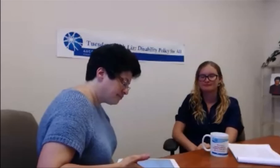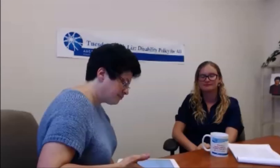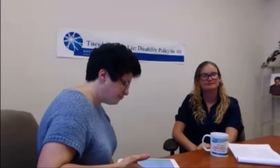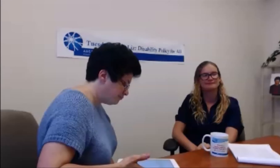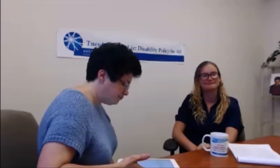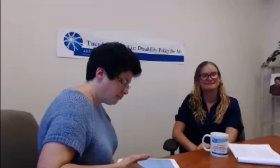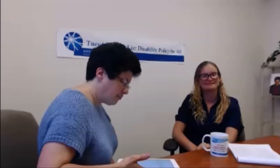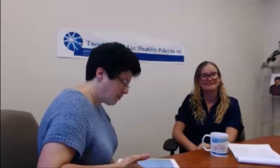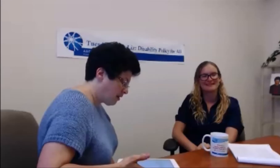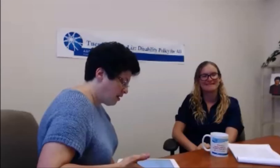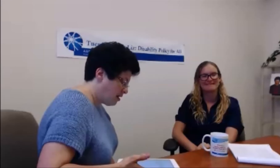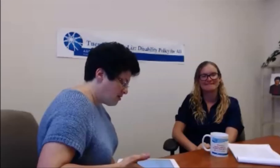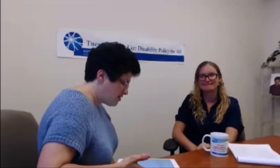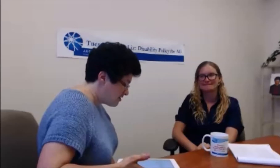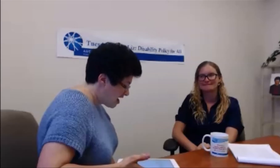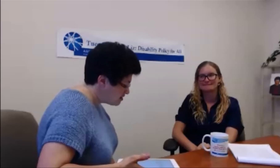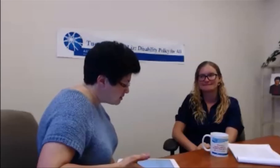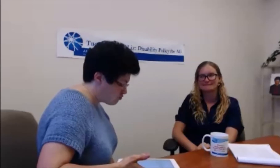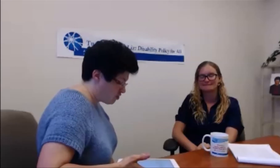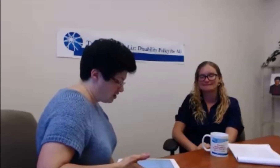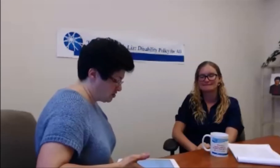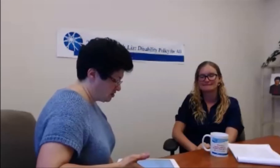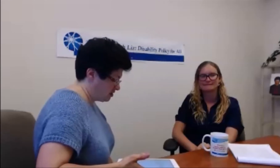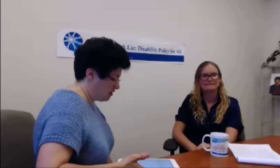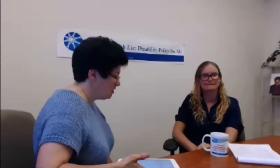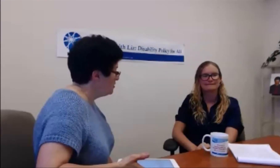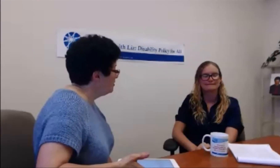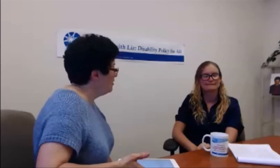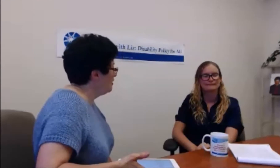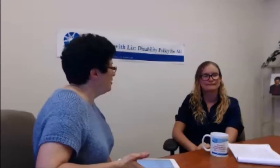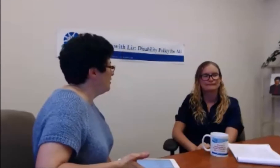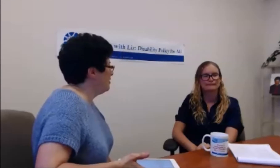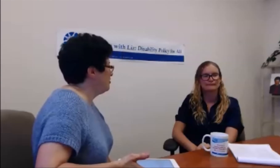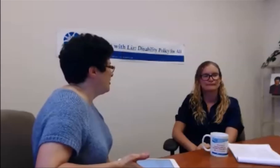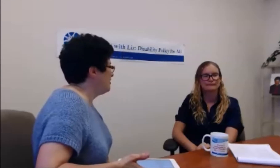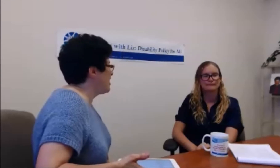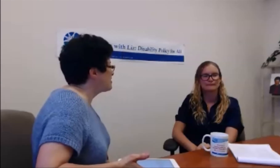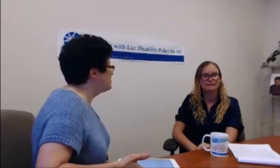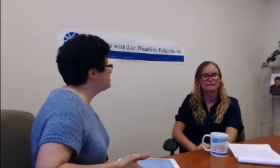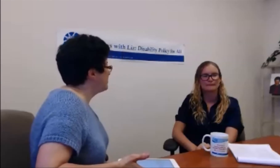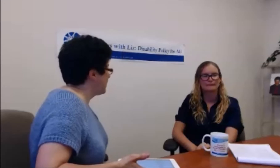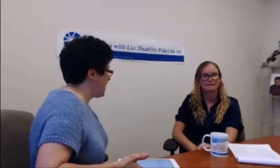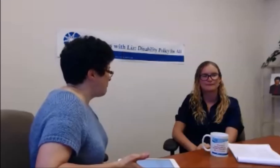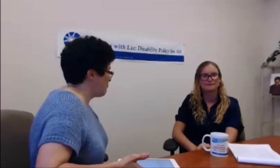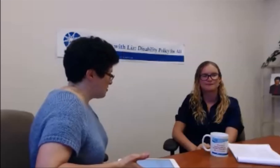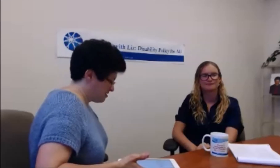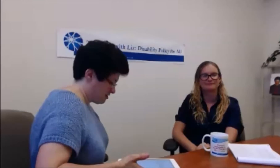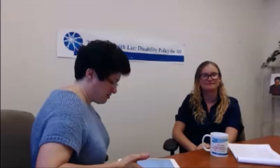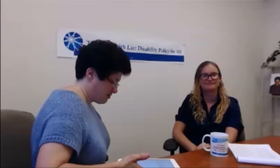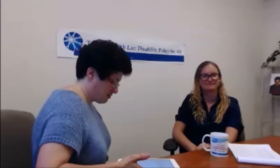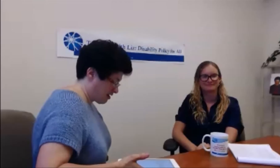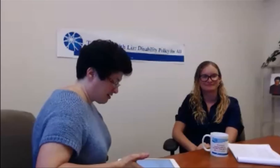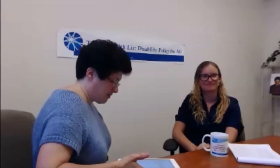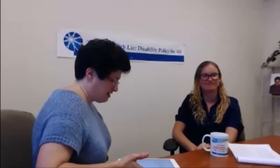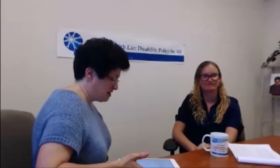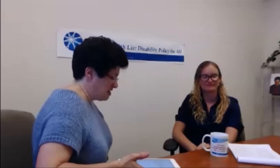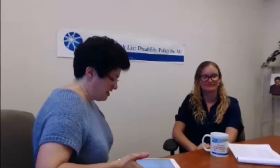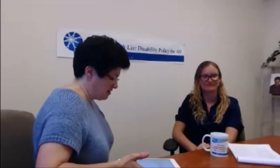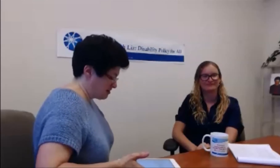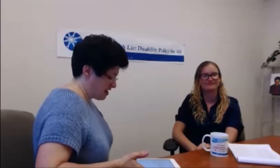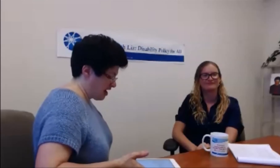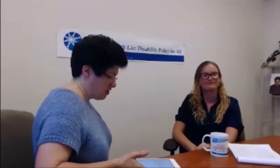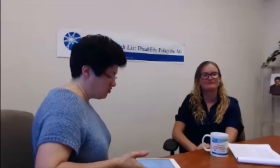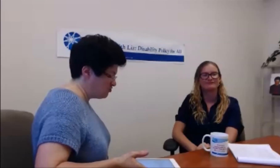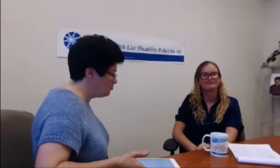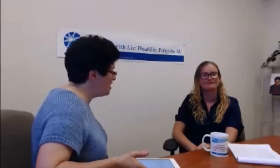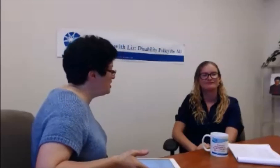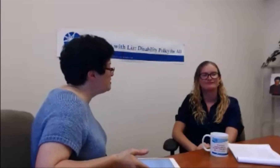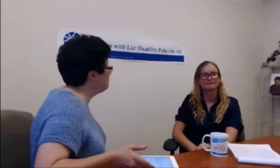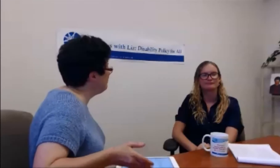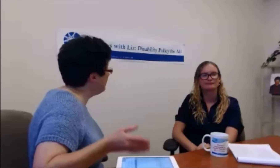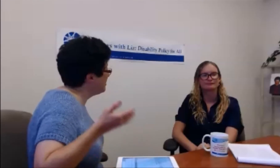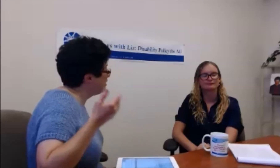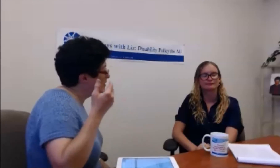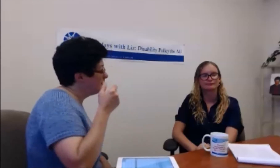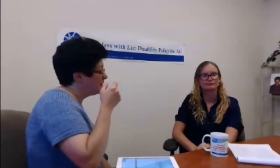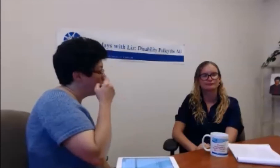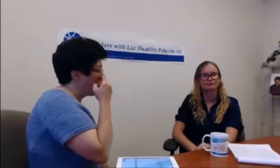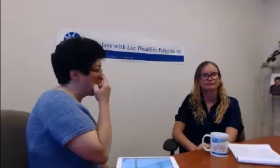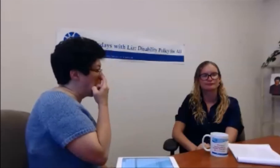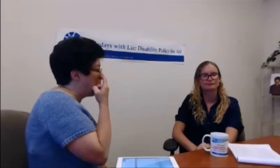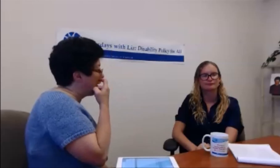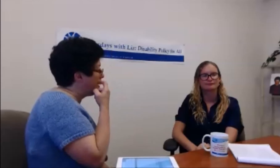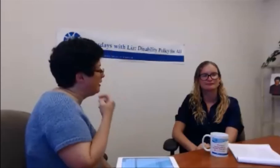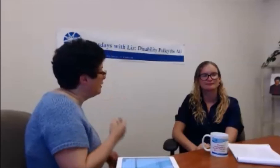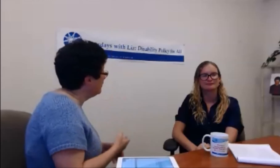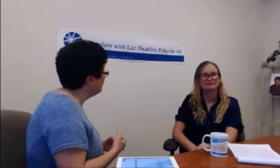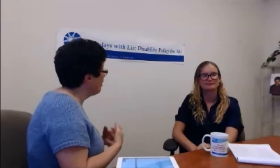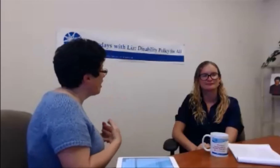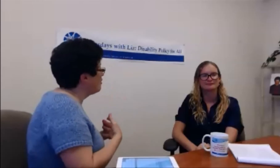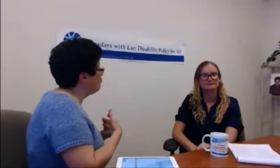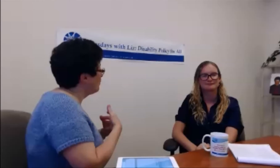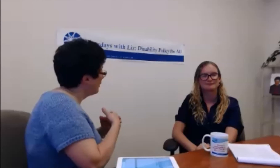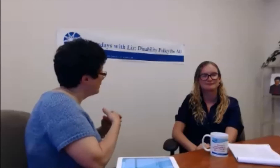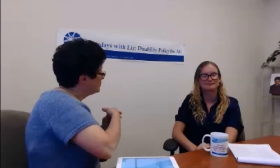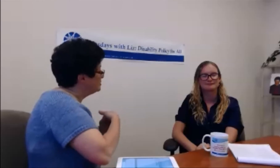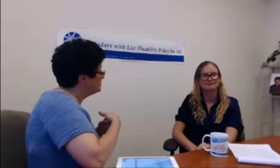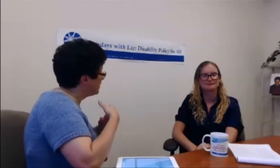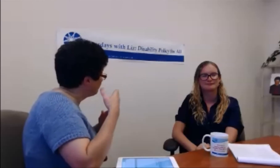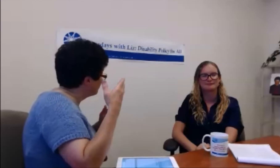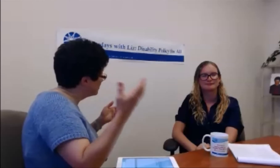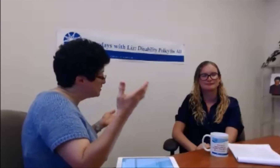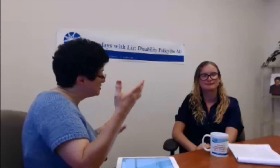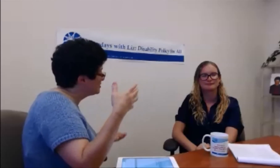Tiffany. The next thing I want to talk about is, can you teach me a word or some words